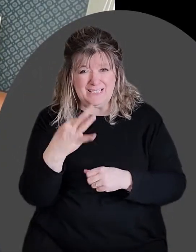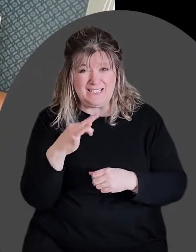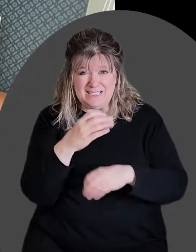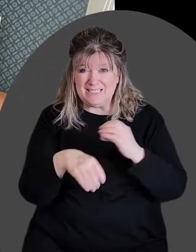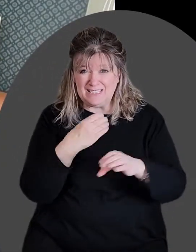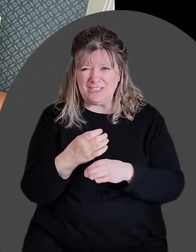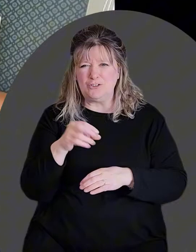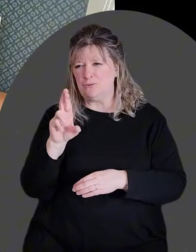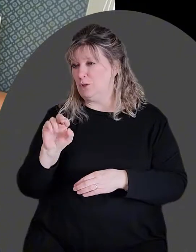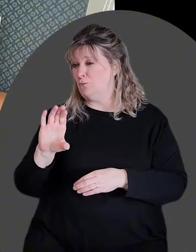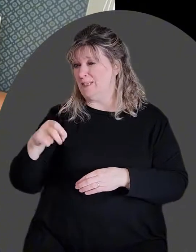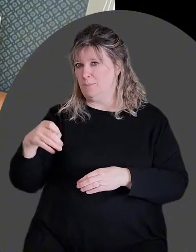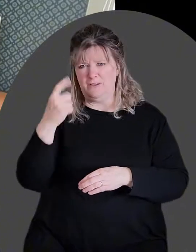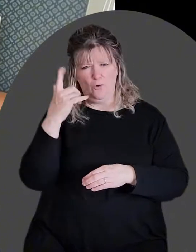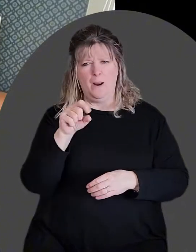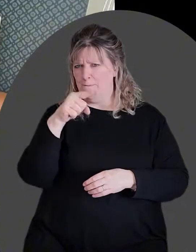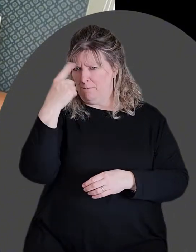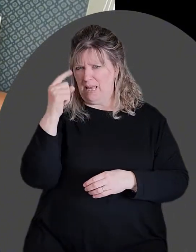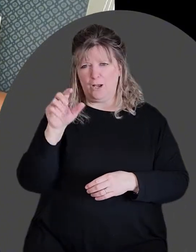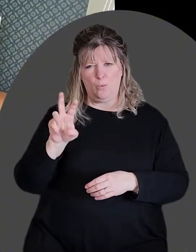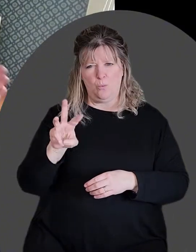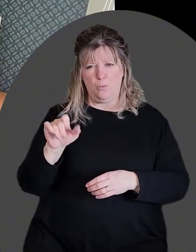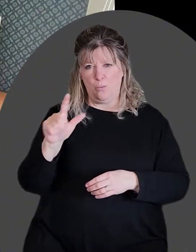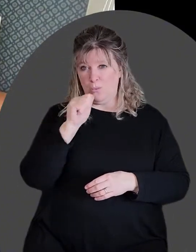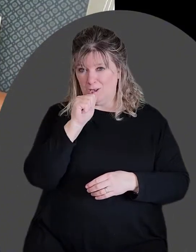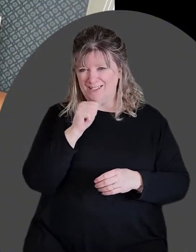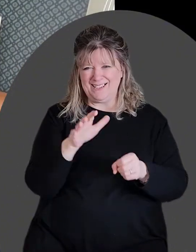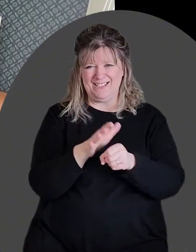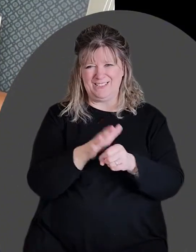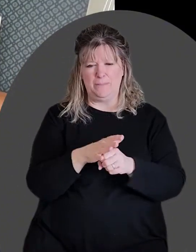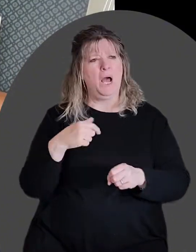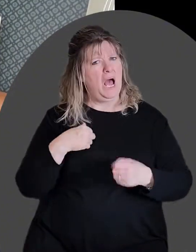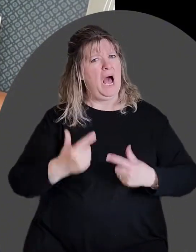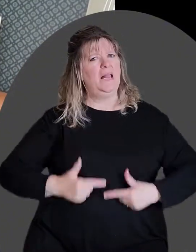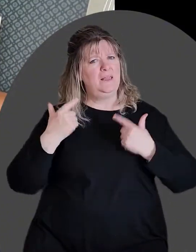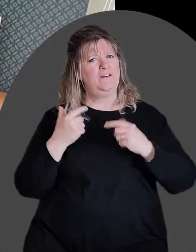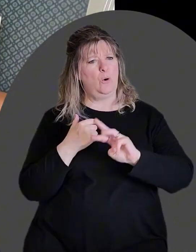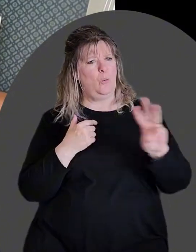for black walnut ketchup I live in western New York